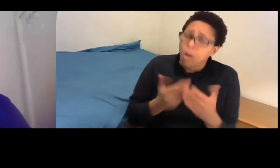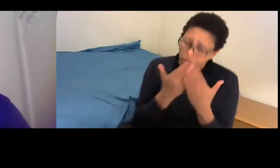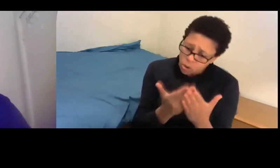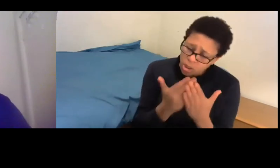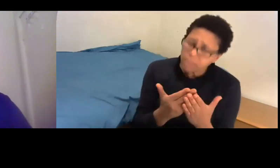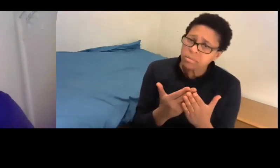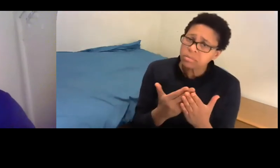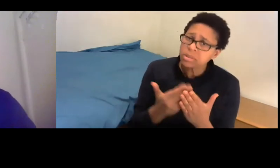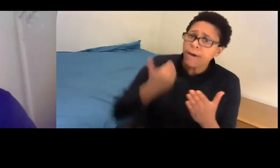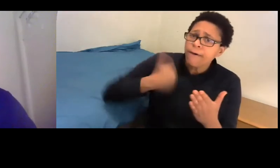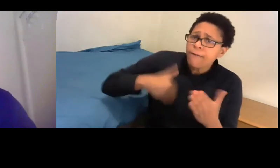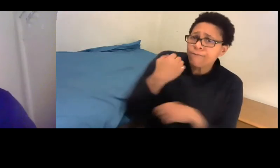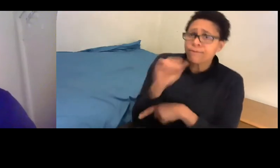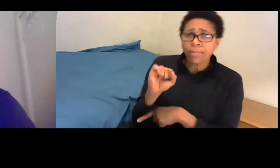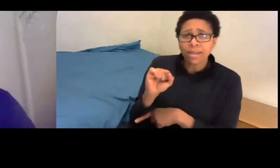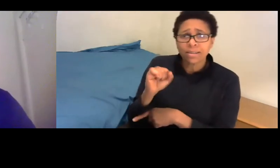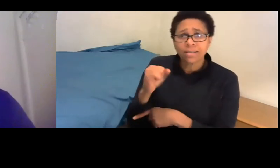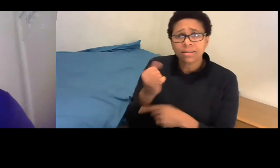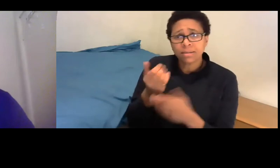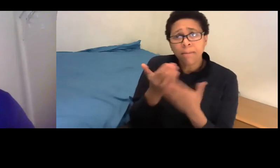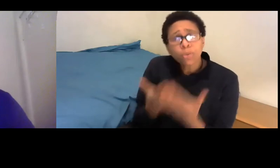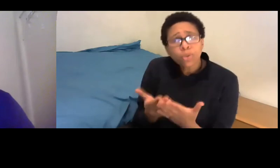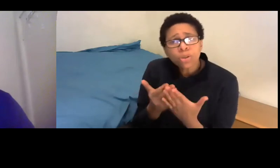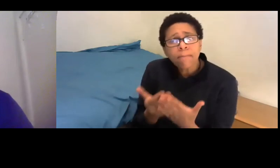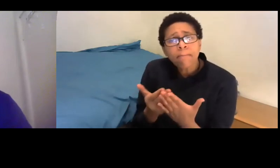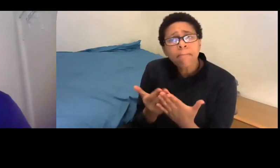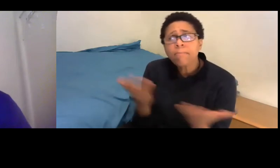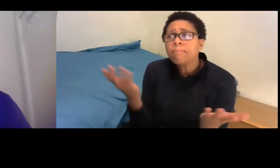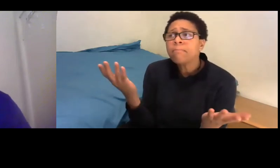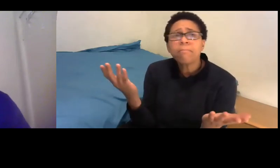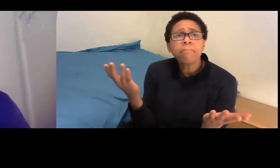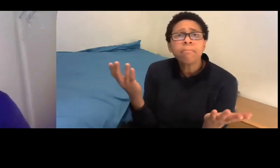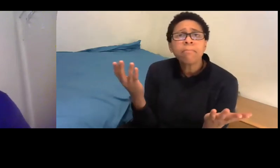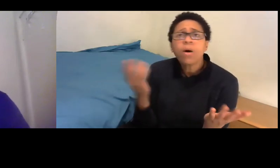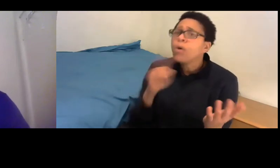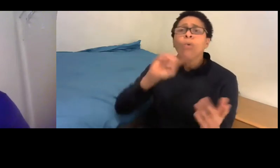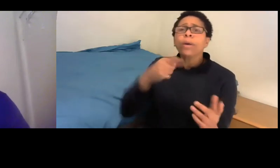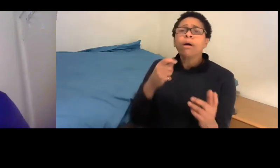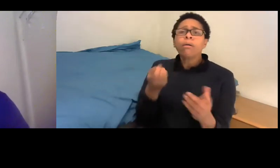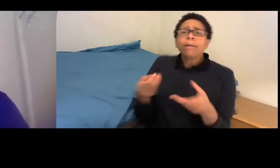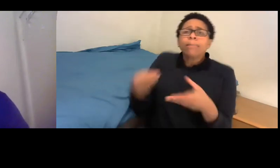on. Um, and also, I think, they,